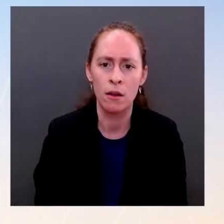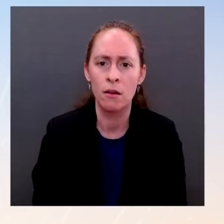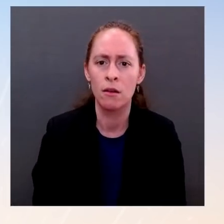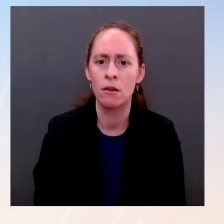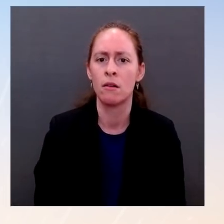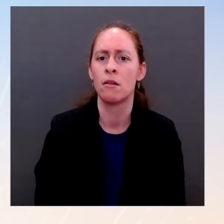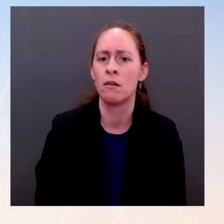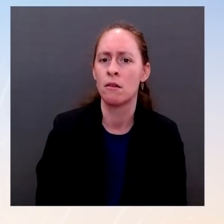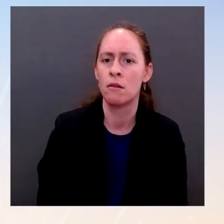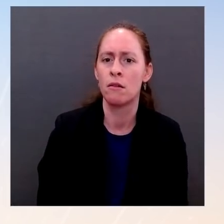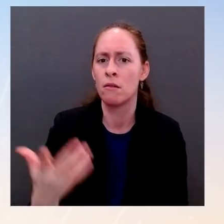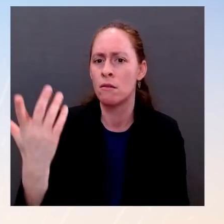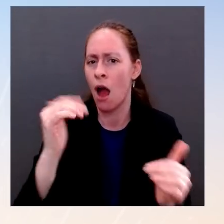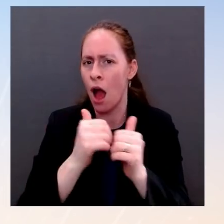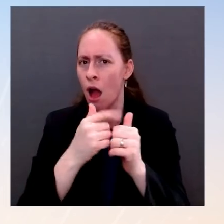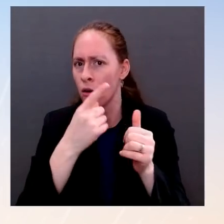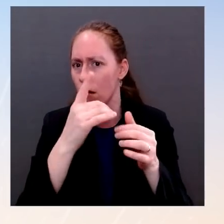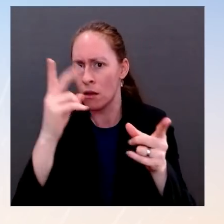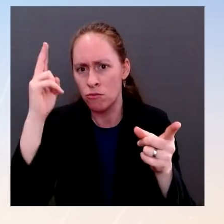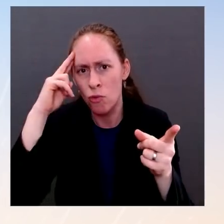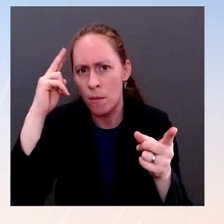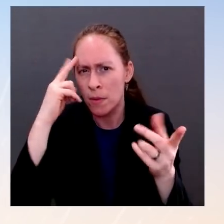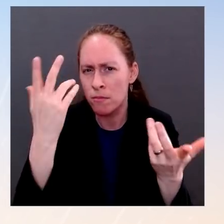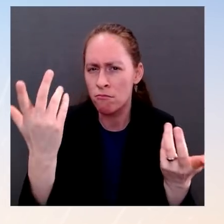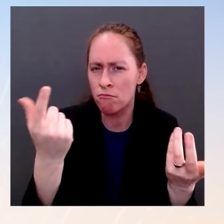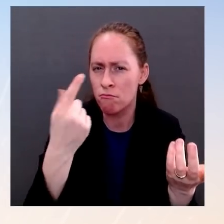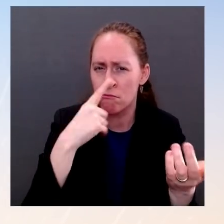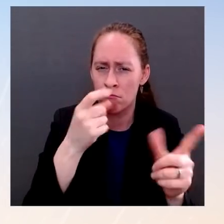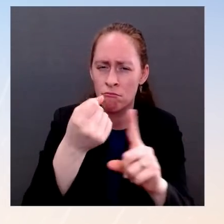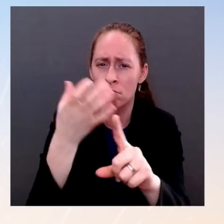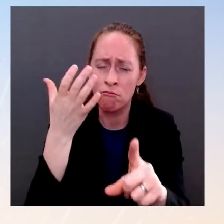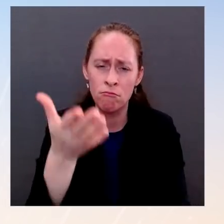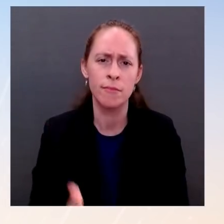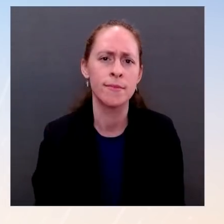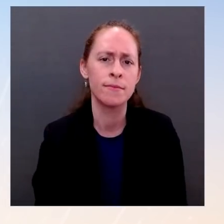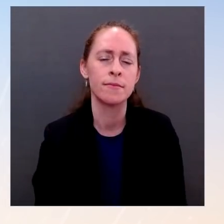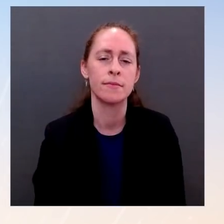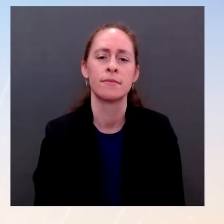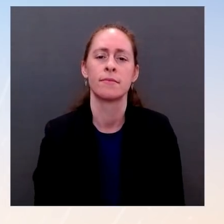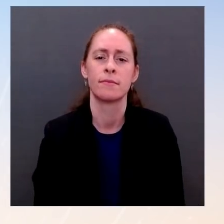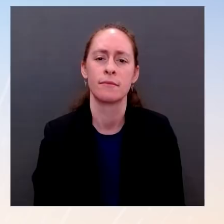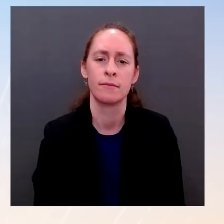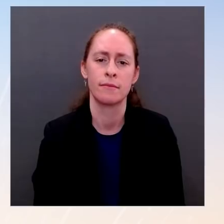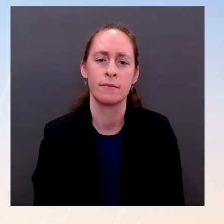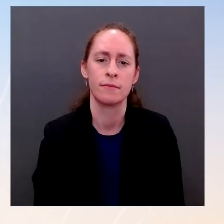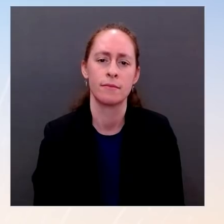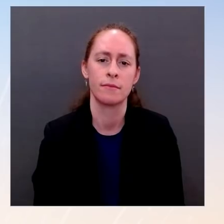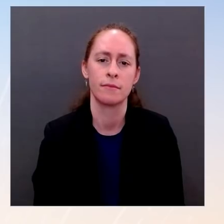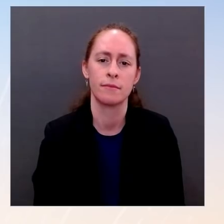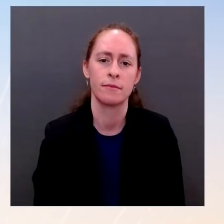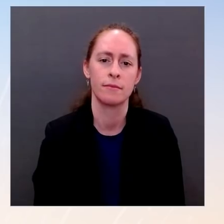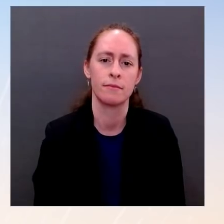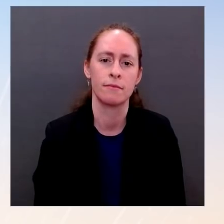means trying to prevent impacts on the energy markets if there is a shortage as a result of an invasion.